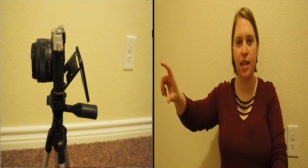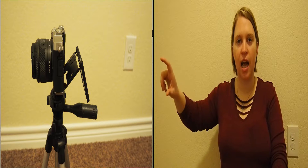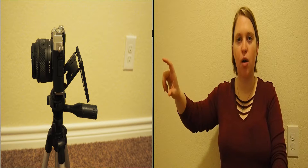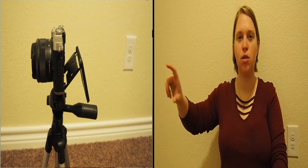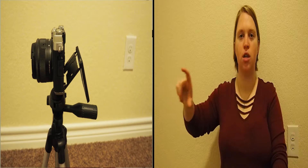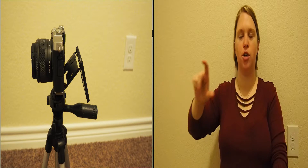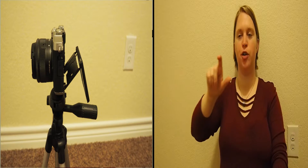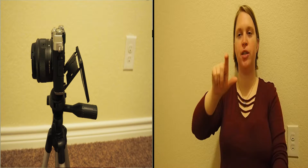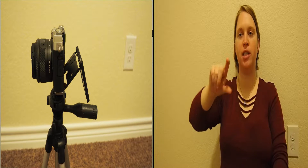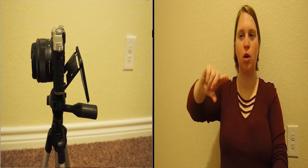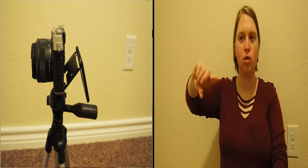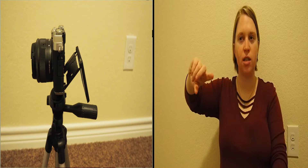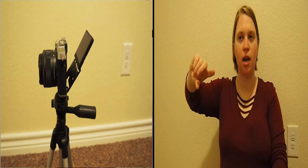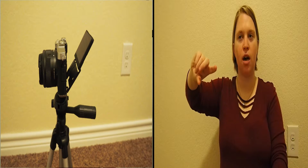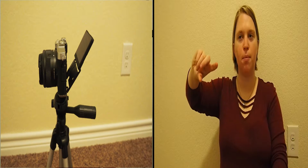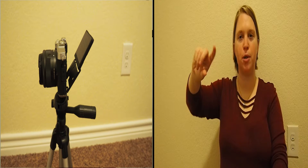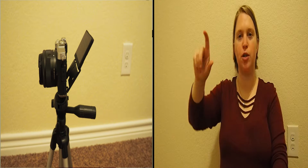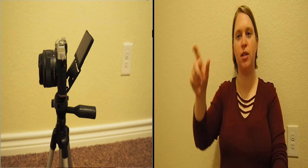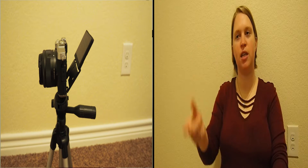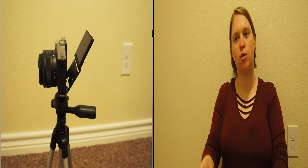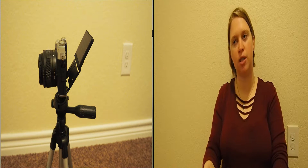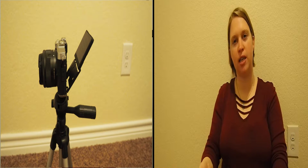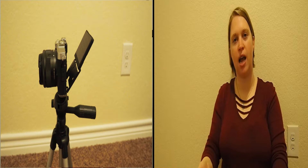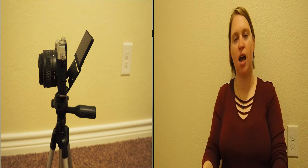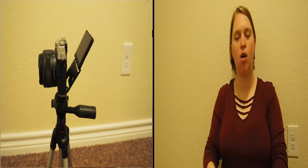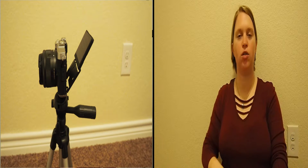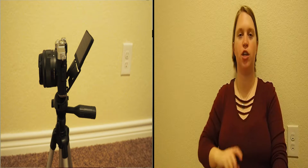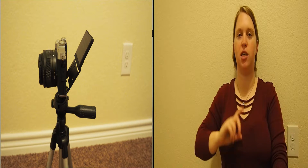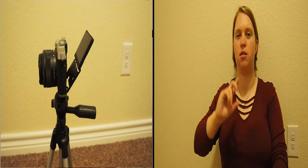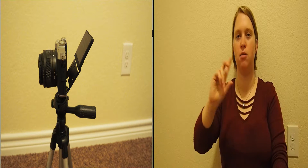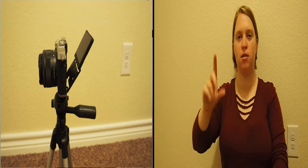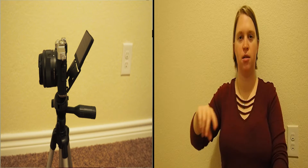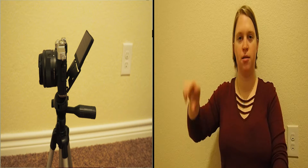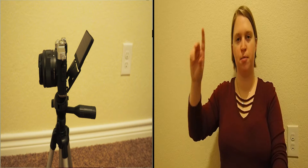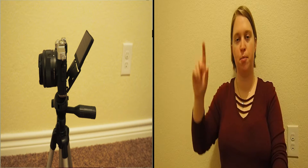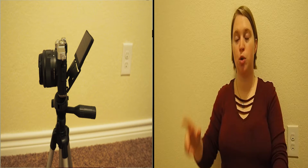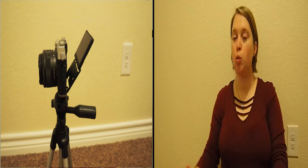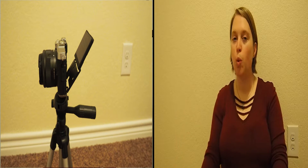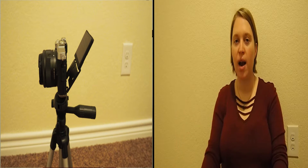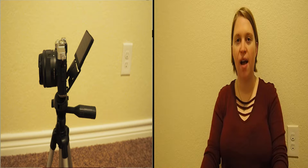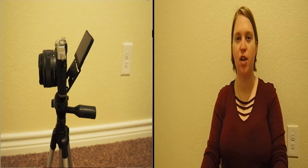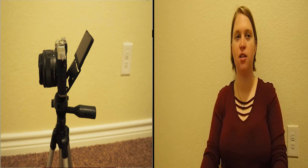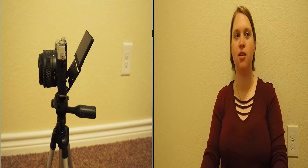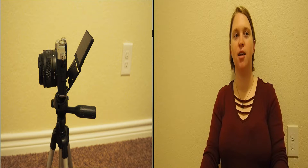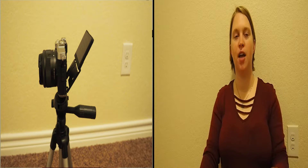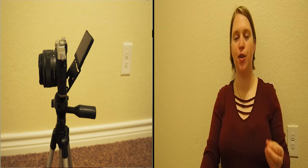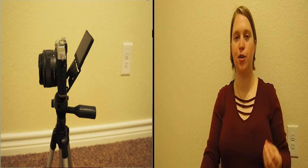it out, you can tilt it up, you can tilt it down, you can do whatever if you're